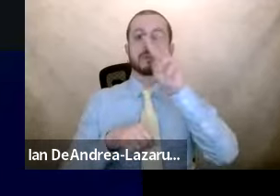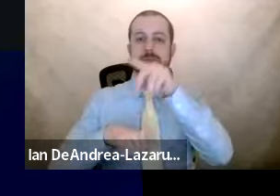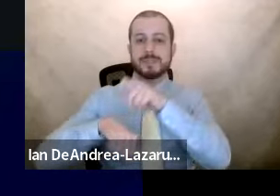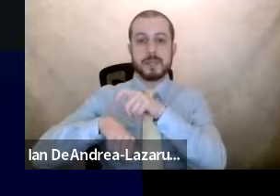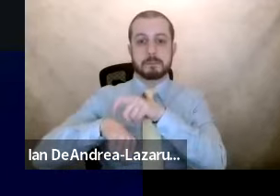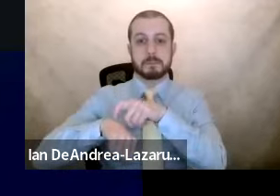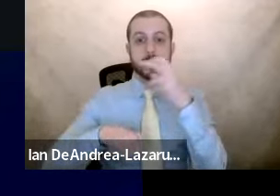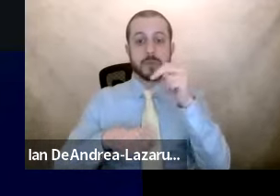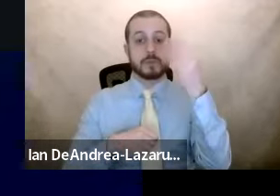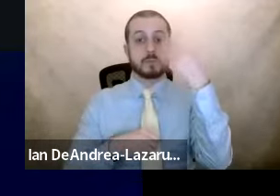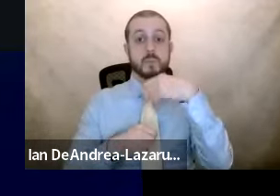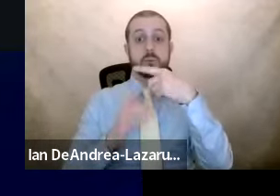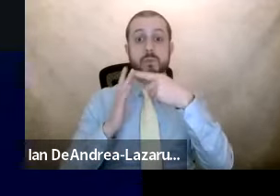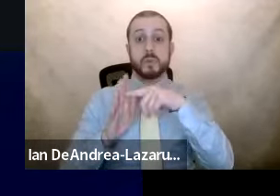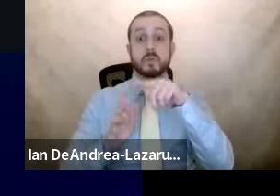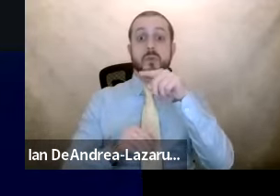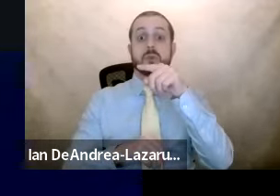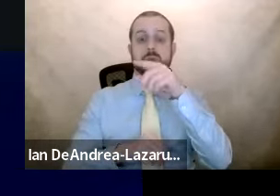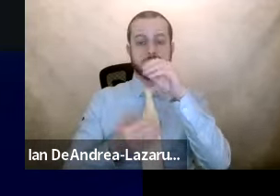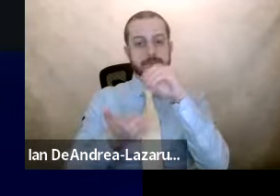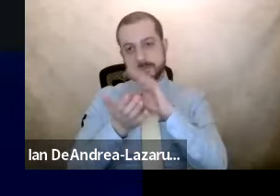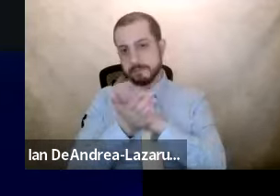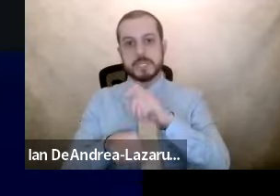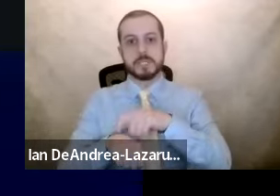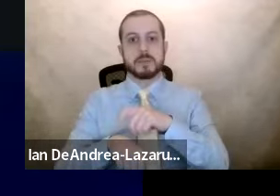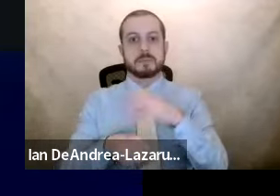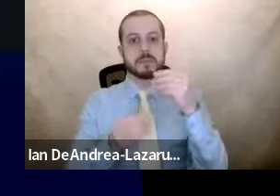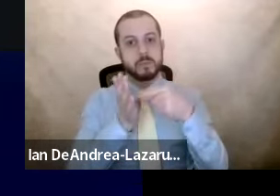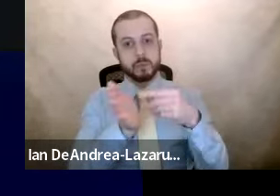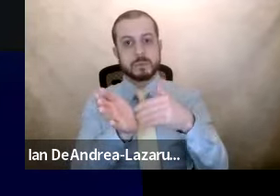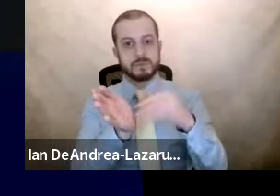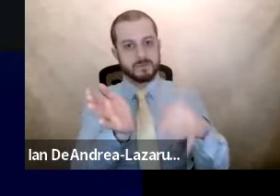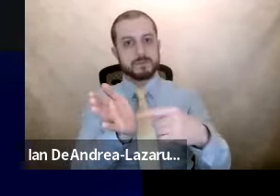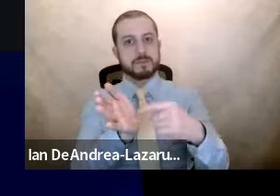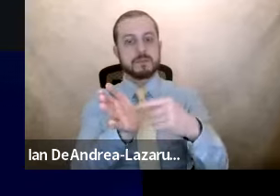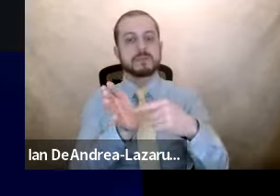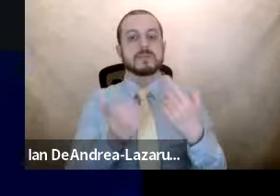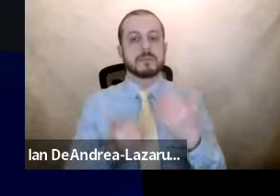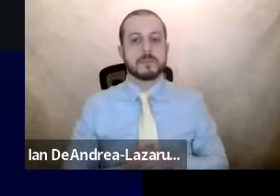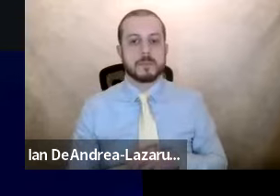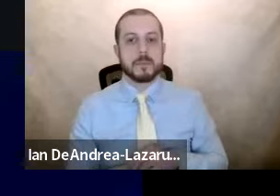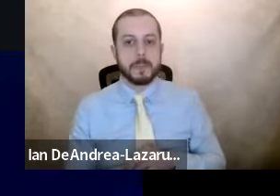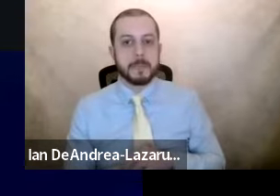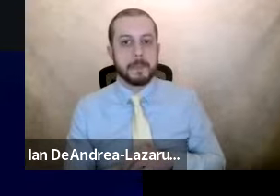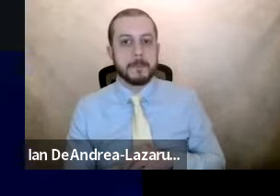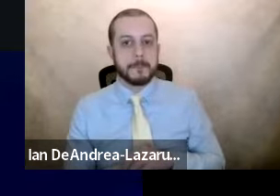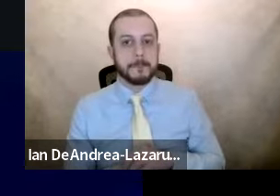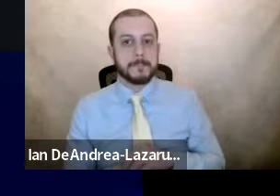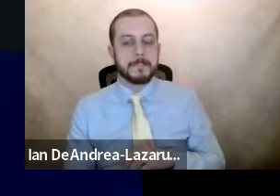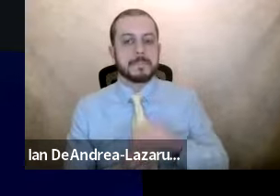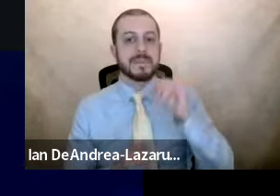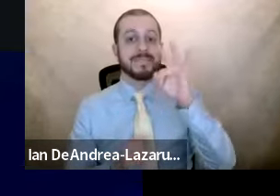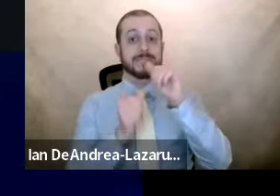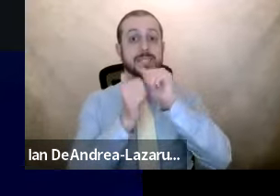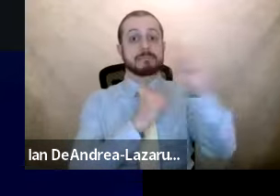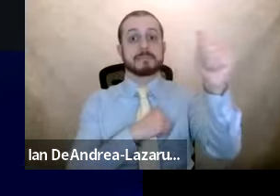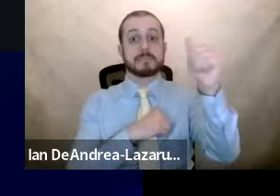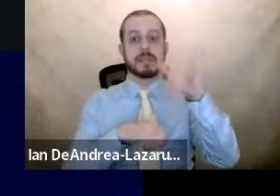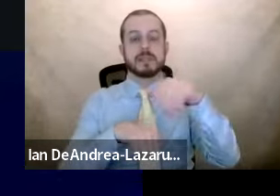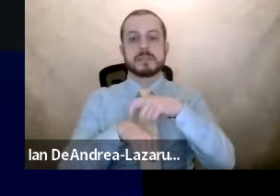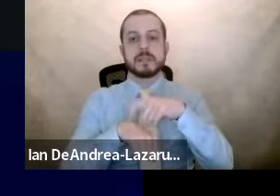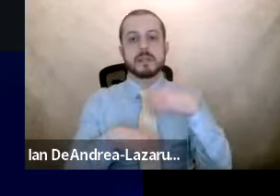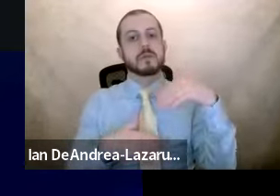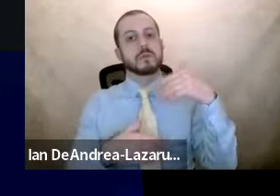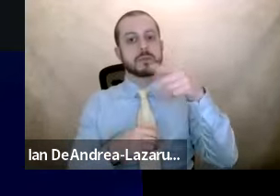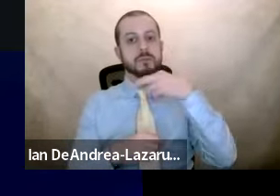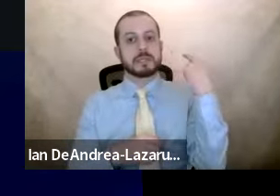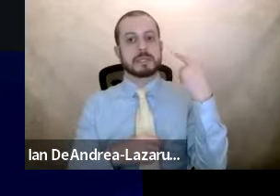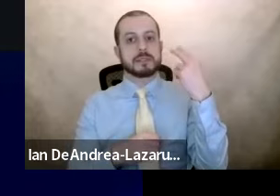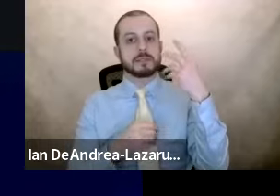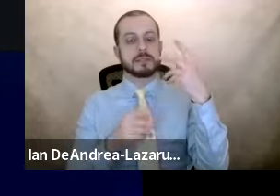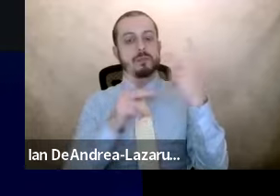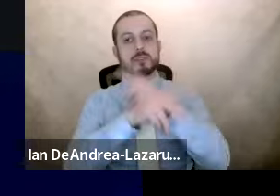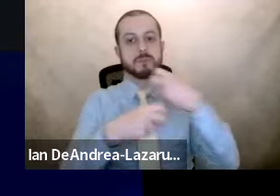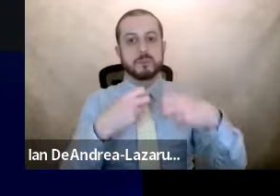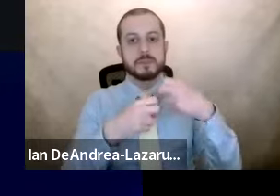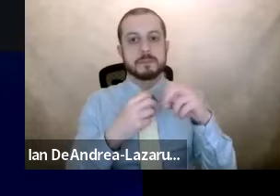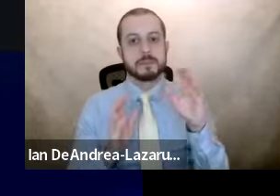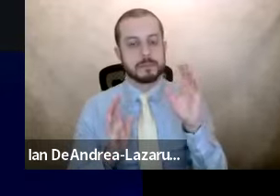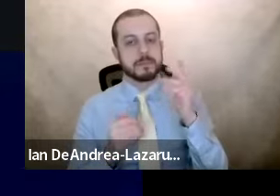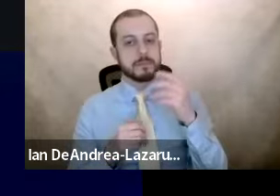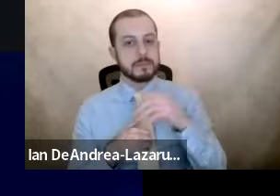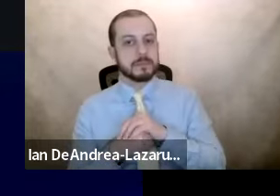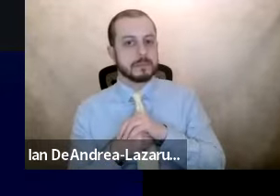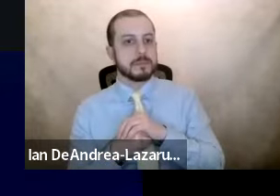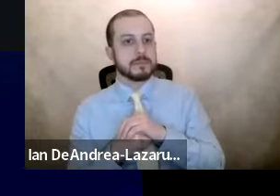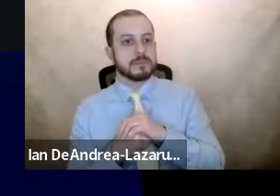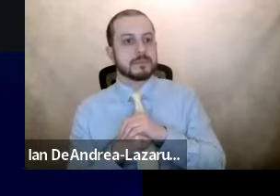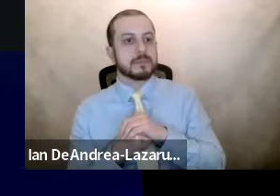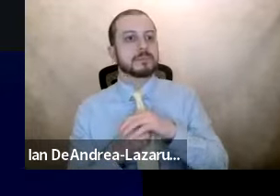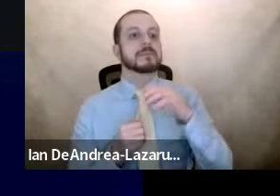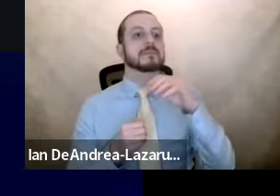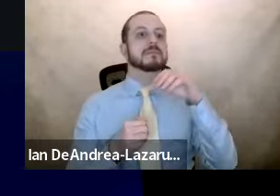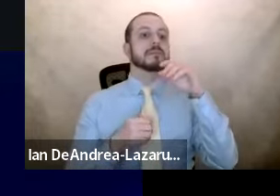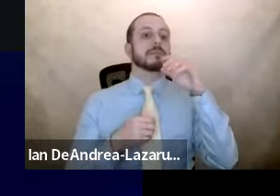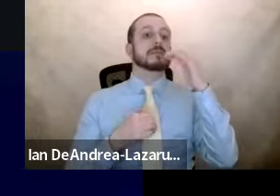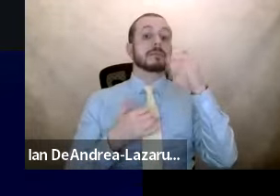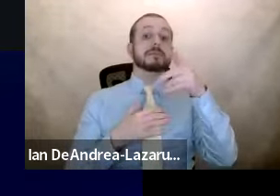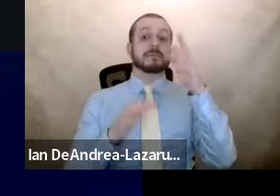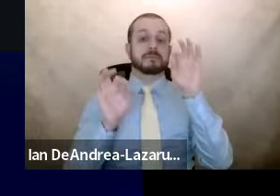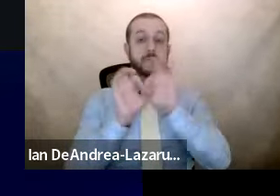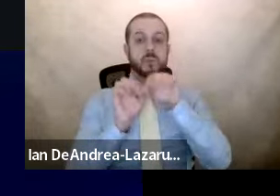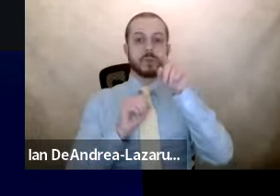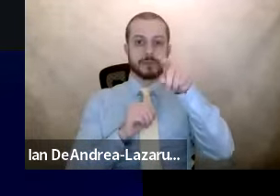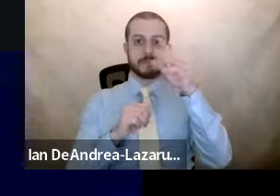again, if someone in your presence might be having a stroke, have them lift their arms up. If you notice someone's signing doesn't make sense and you're concerned, call 9-1-1.